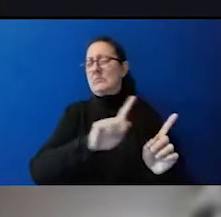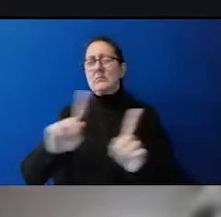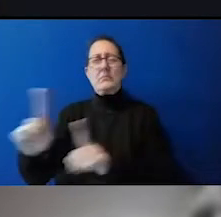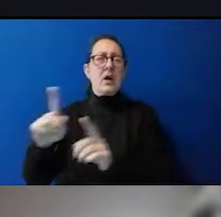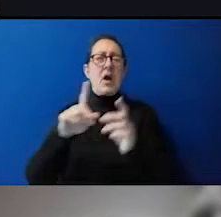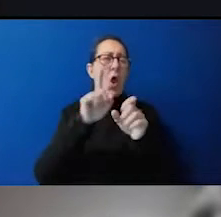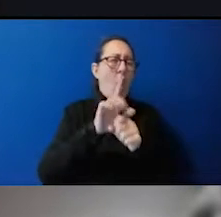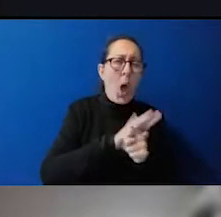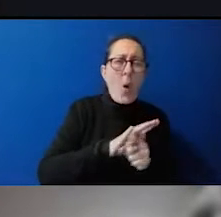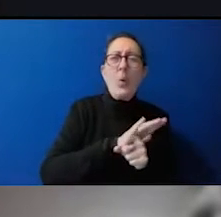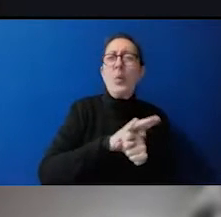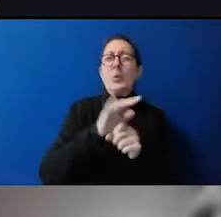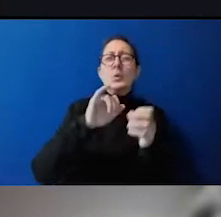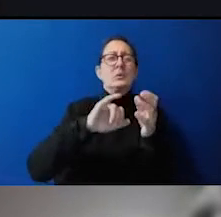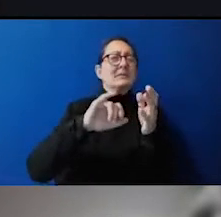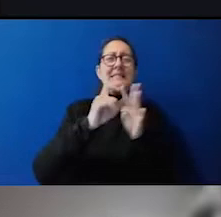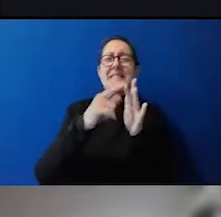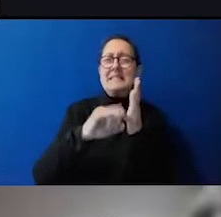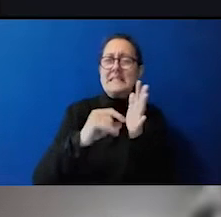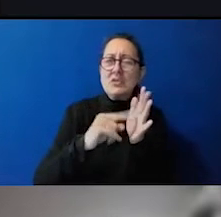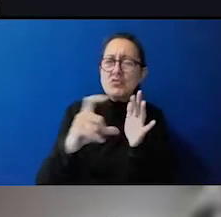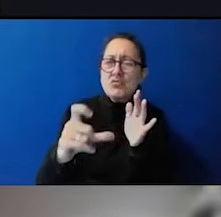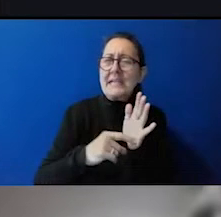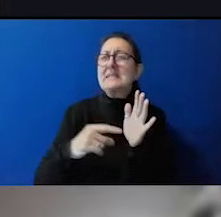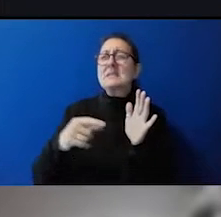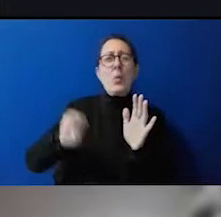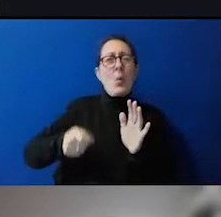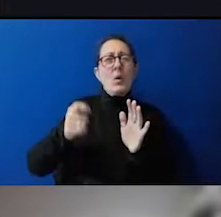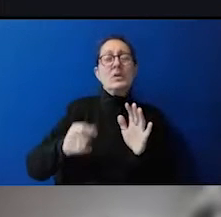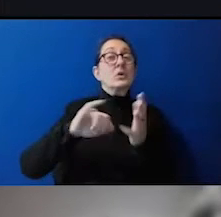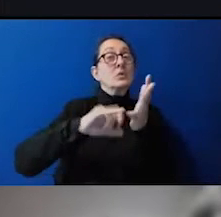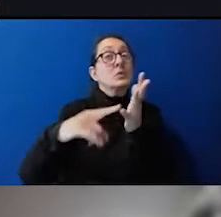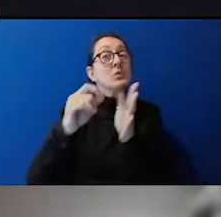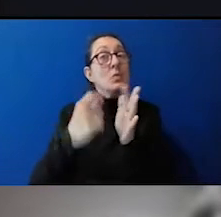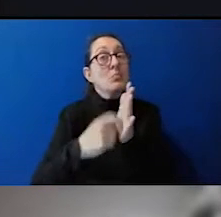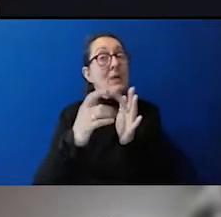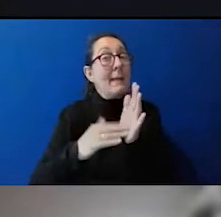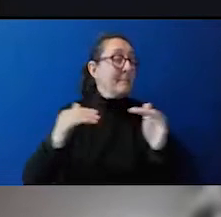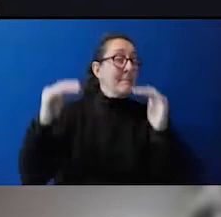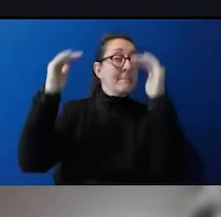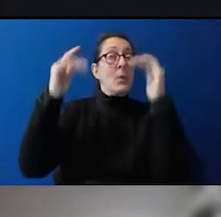Court and so um my job um is just essentially representing those people who come through the